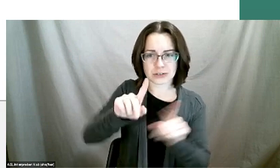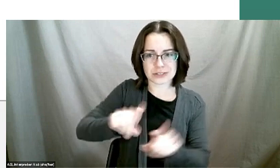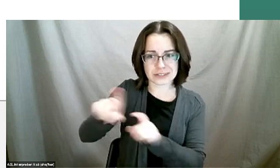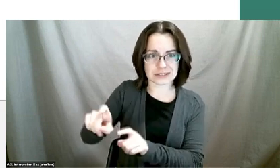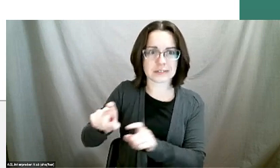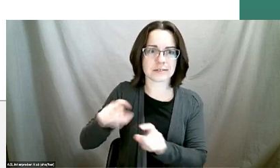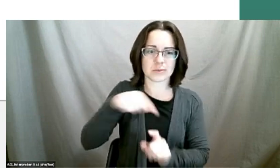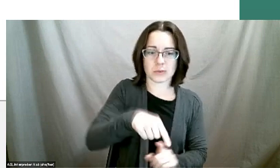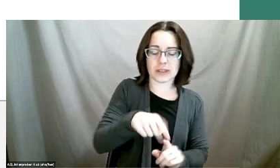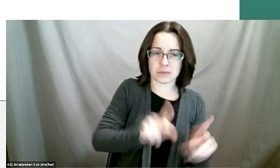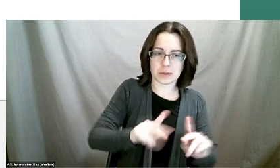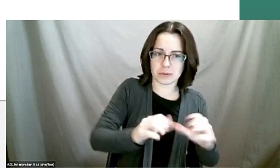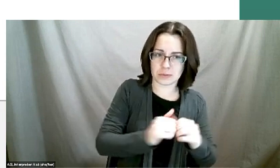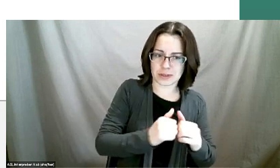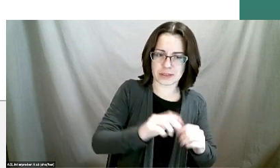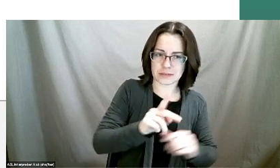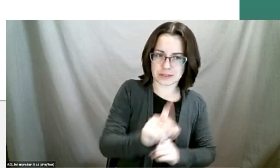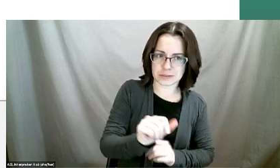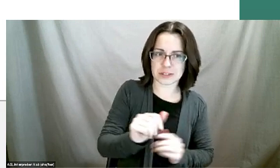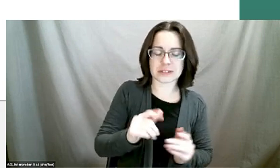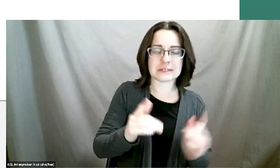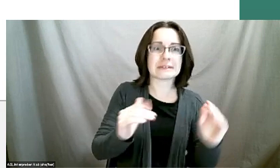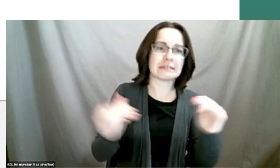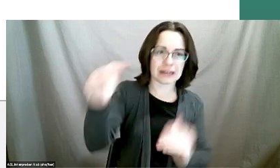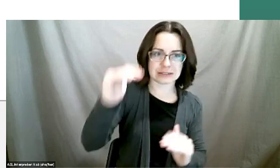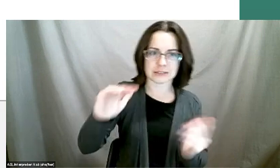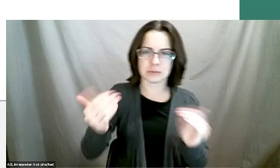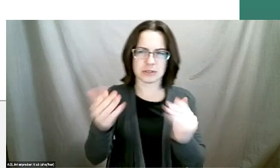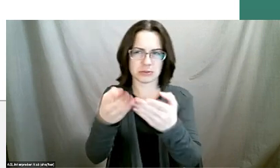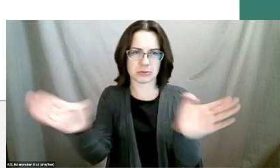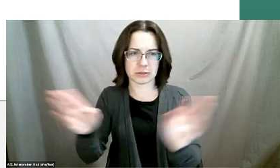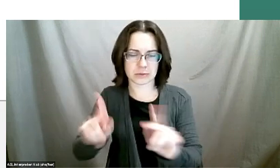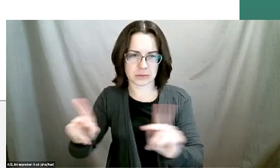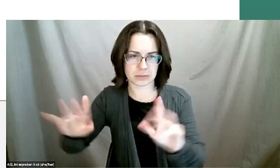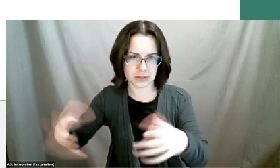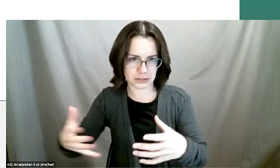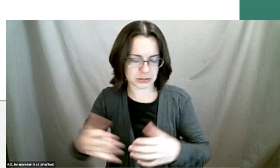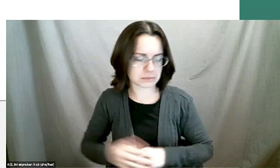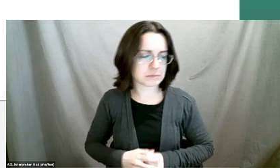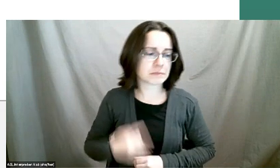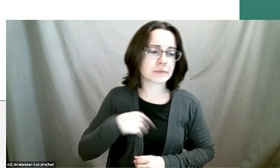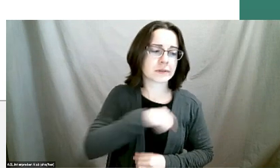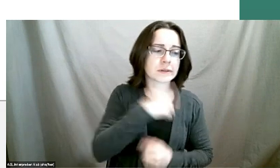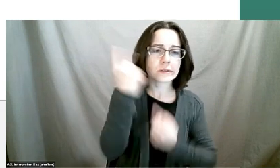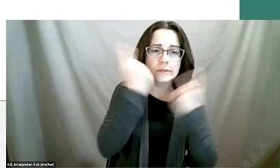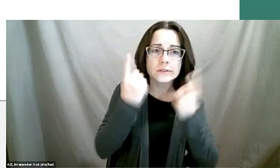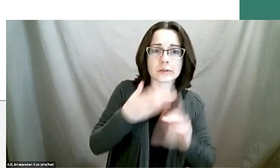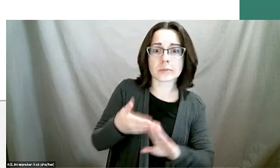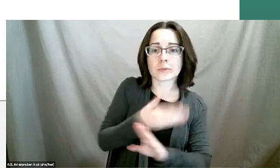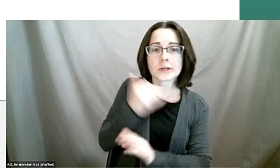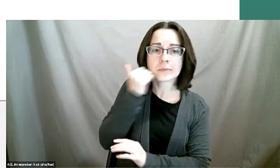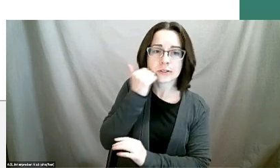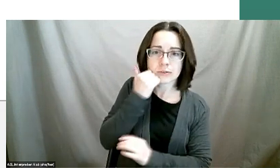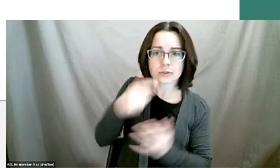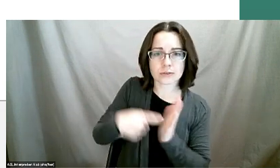We consider menstrual suppression for premenstrual symptoms, such as mood or behavioral changes,